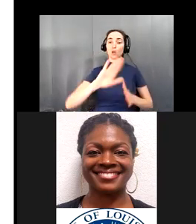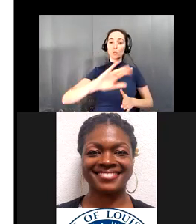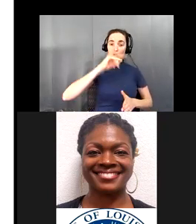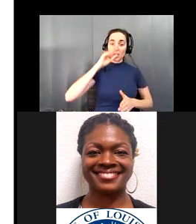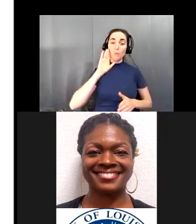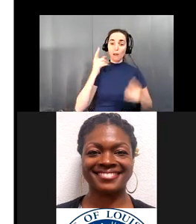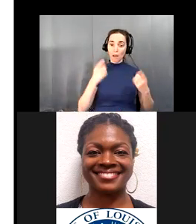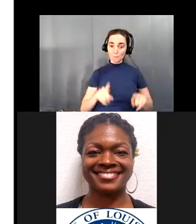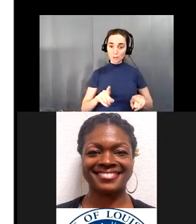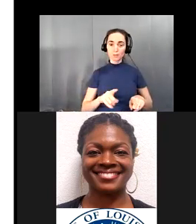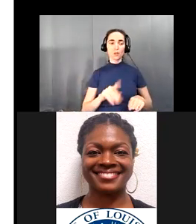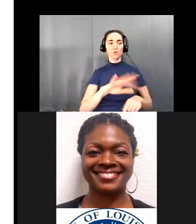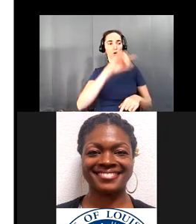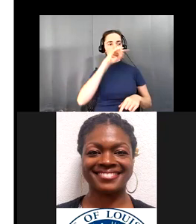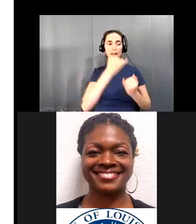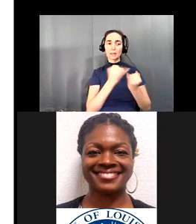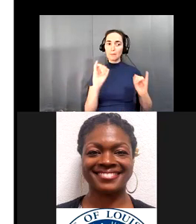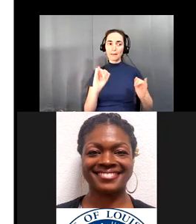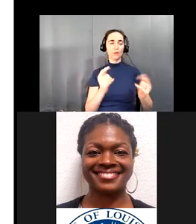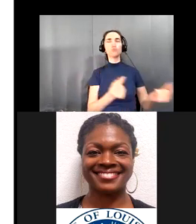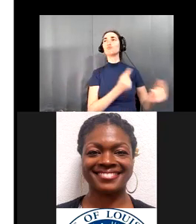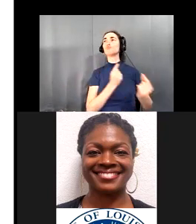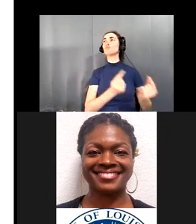16:12:55 independent doing things but they're living with you, and they may just wander